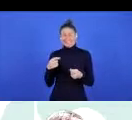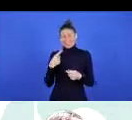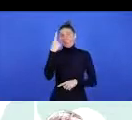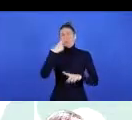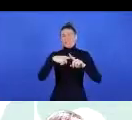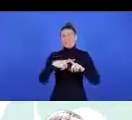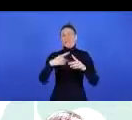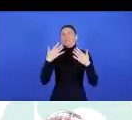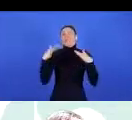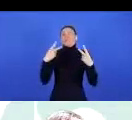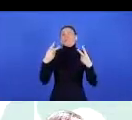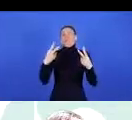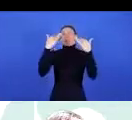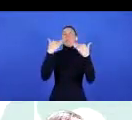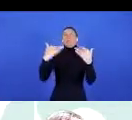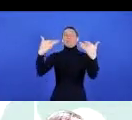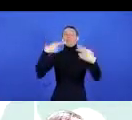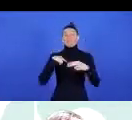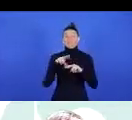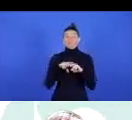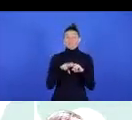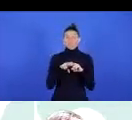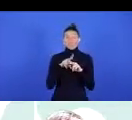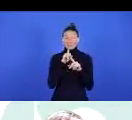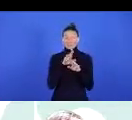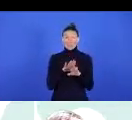bring batteries. It was painful to sit through the